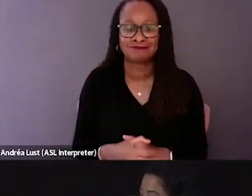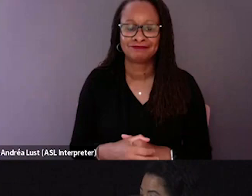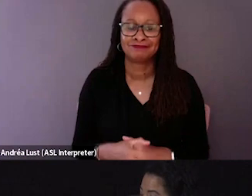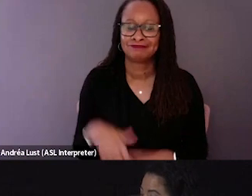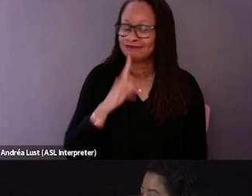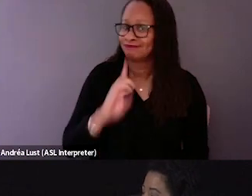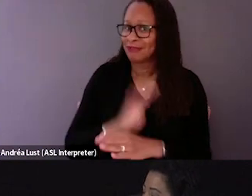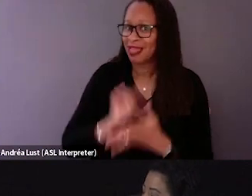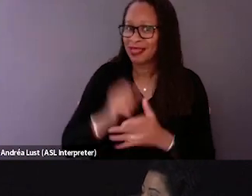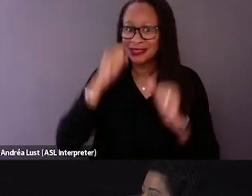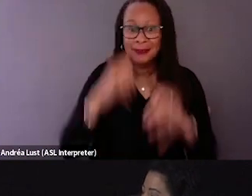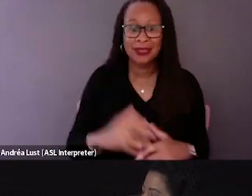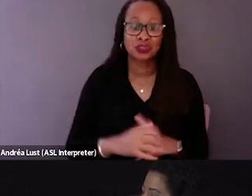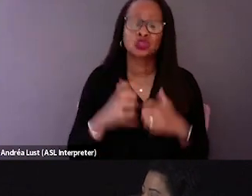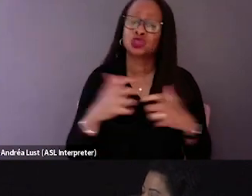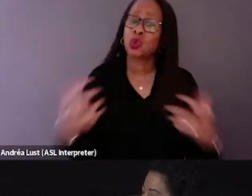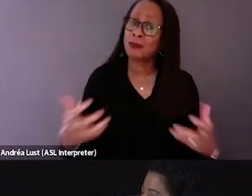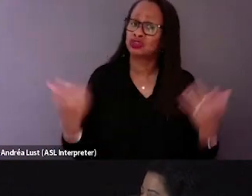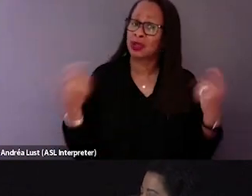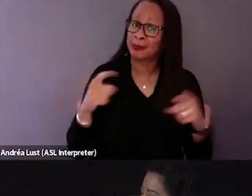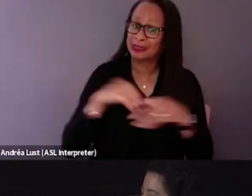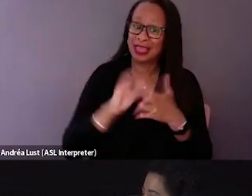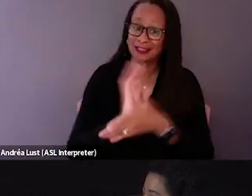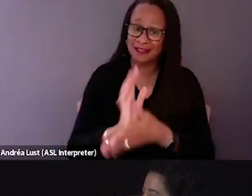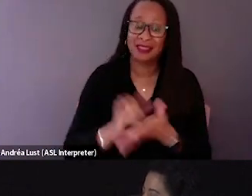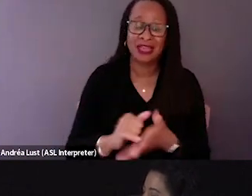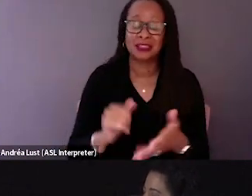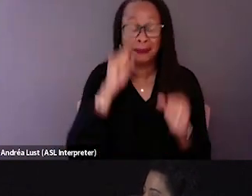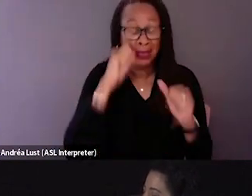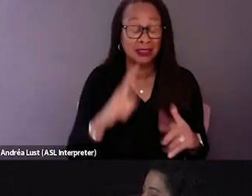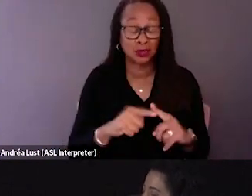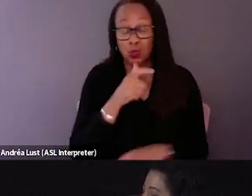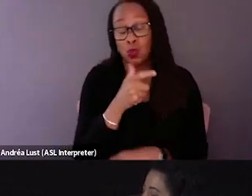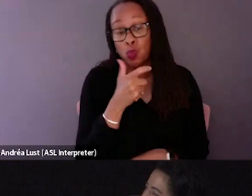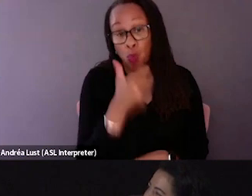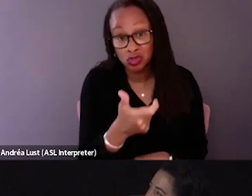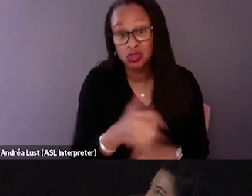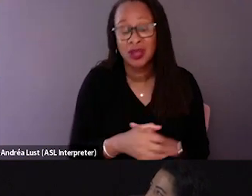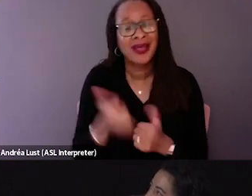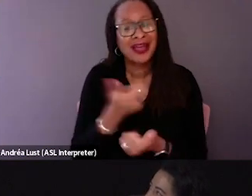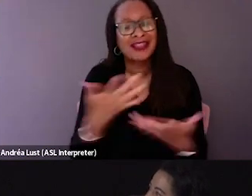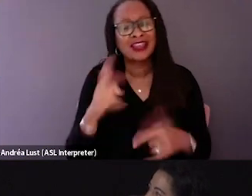And there's so much in the film that is just absolutely remarkable to watch. And was there anything that you couldn't include